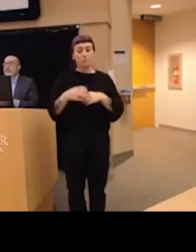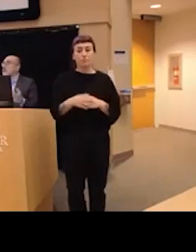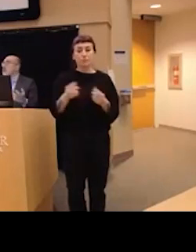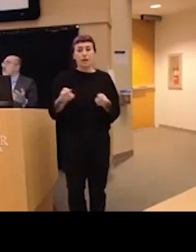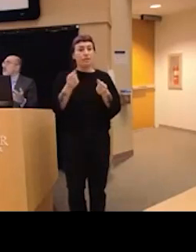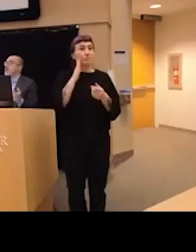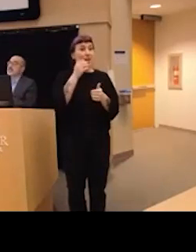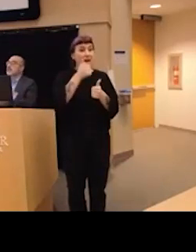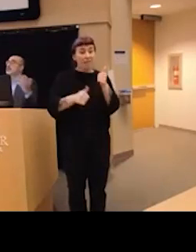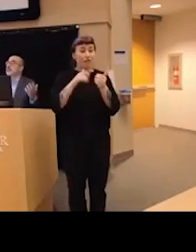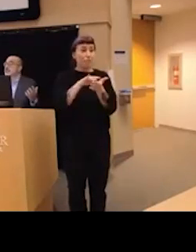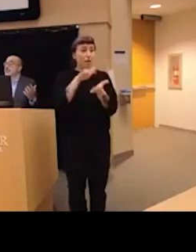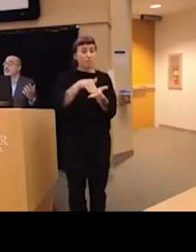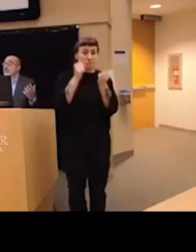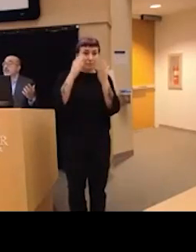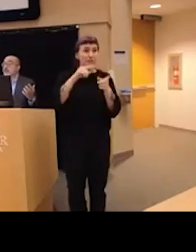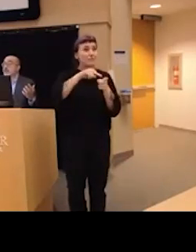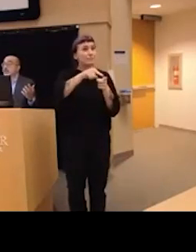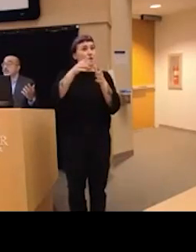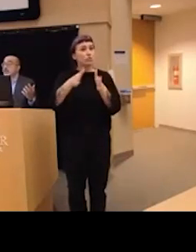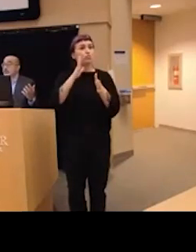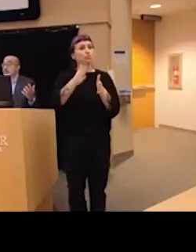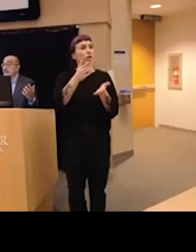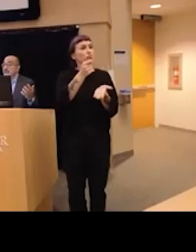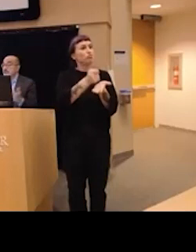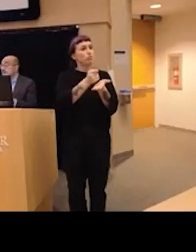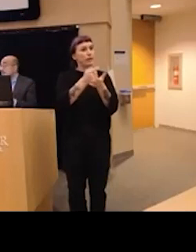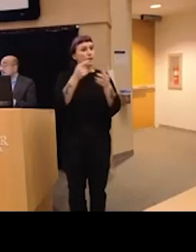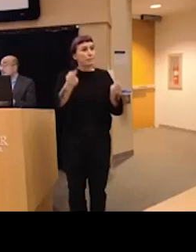Medical Center because lots of different special treat pain right you have pain specialists they're